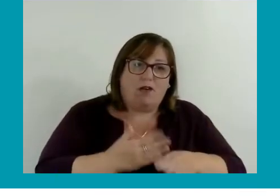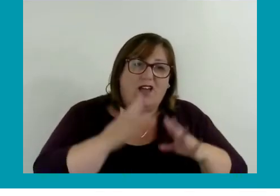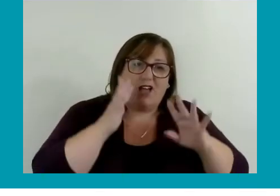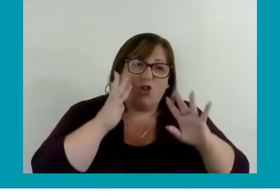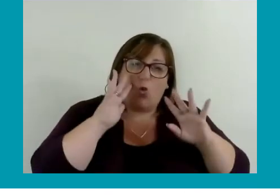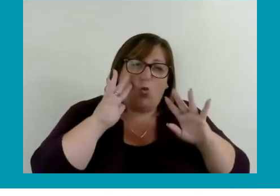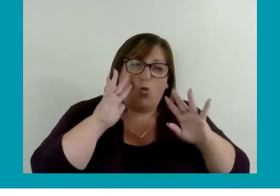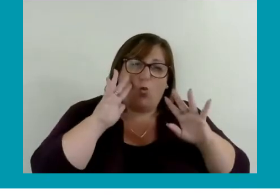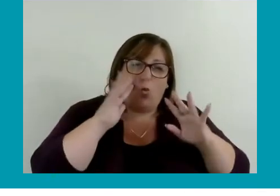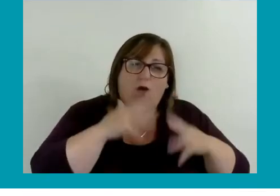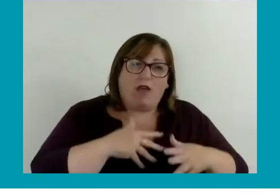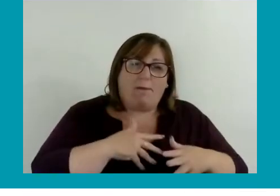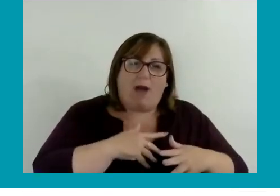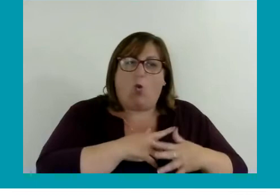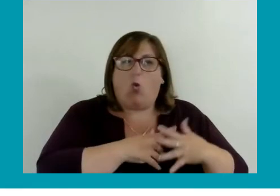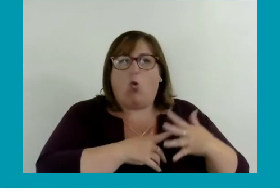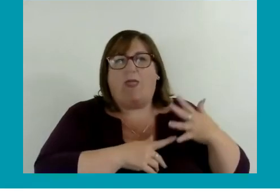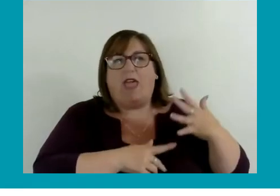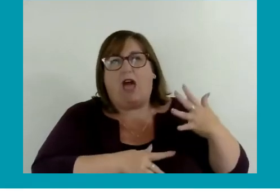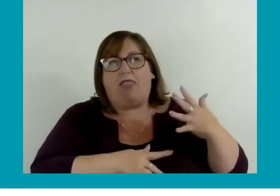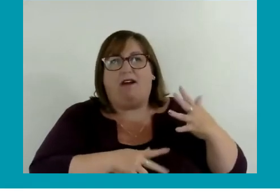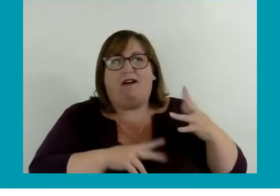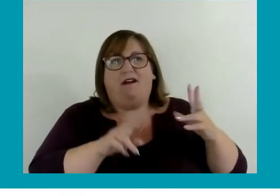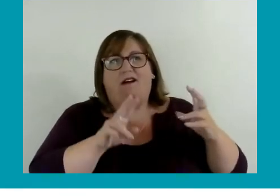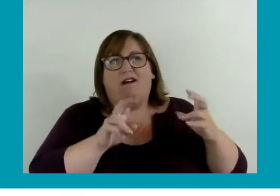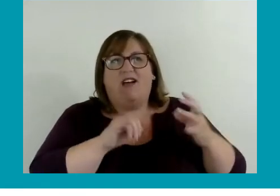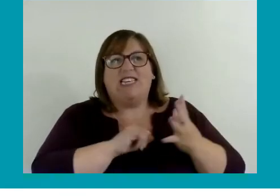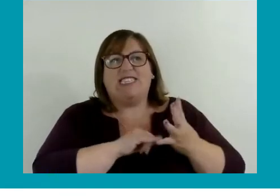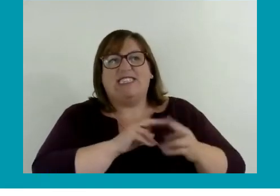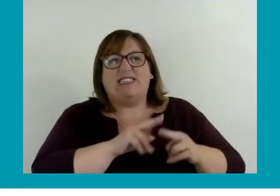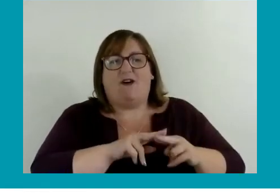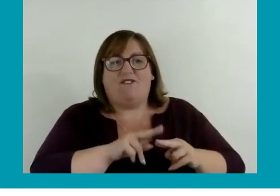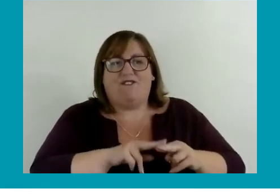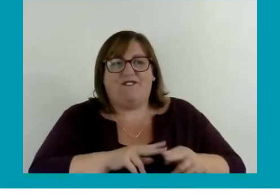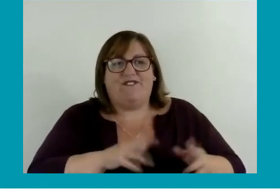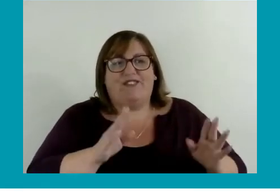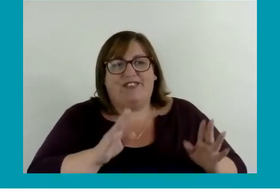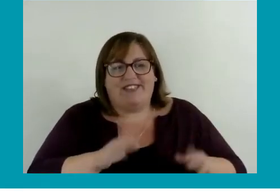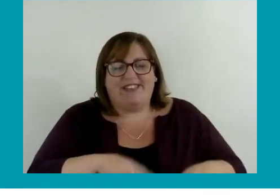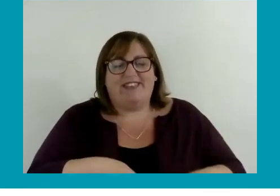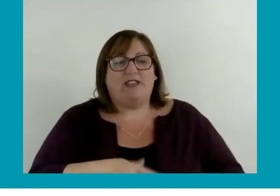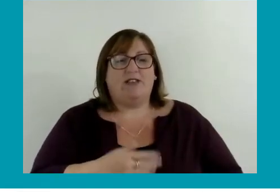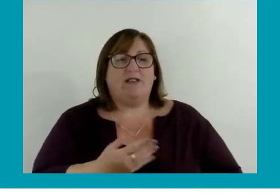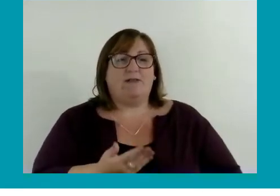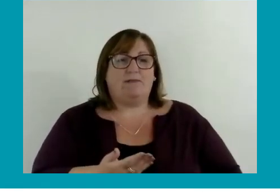that you hope nobody sees and then that you hope you can get through the day but sometimes